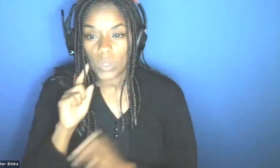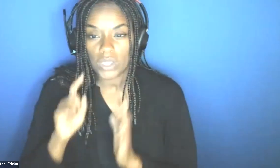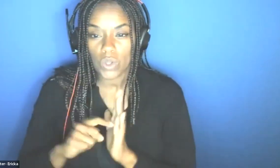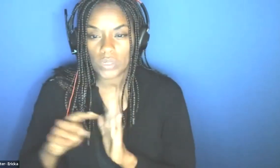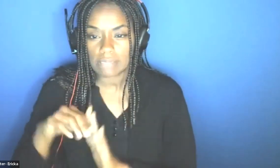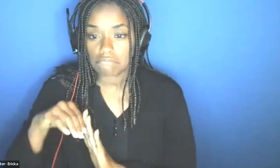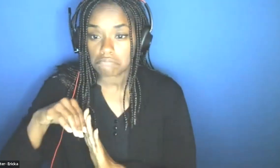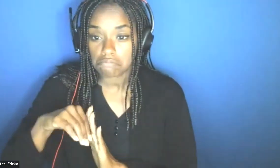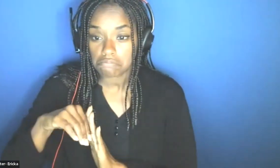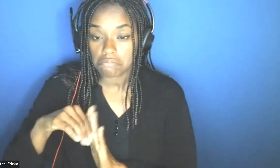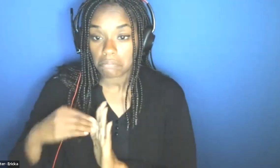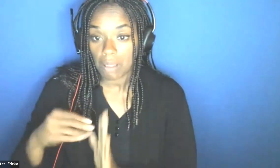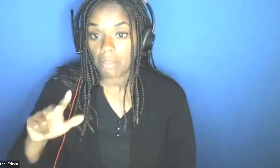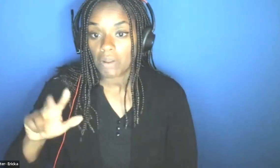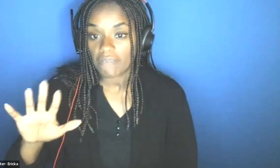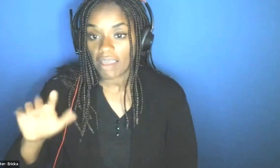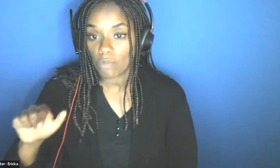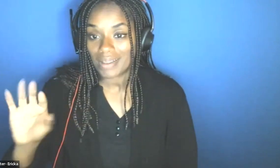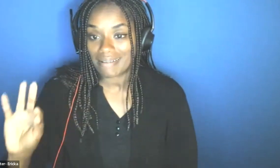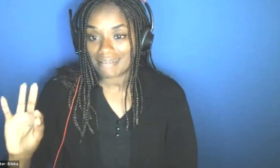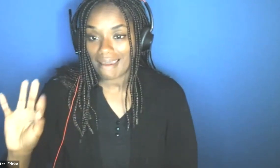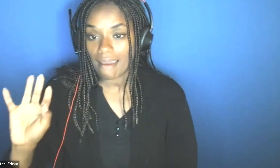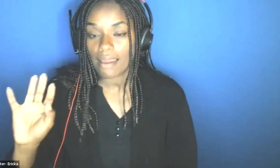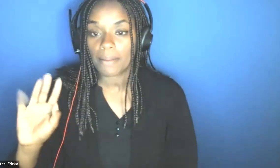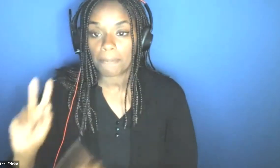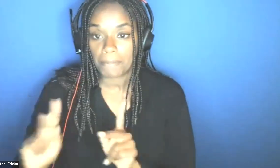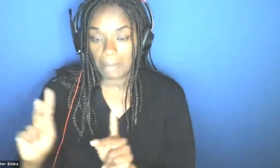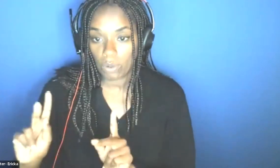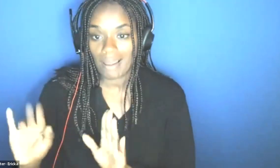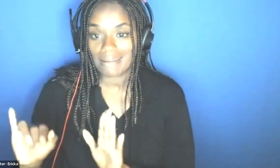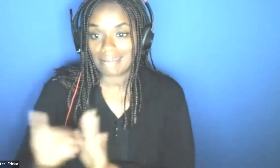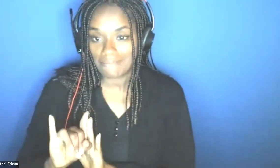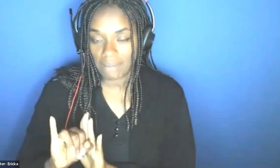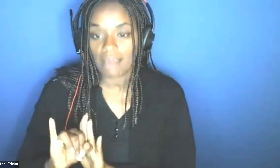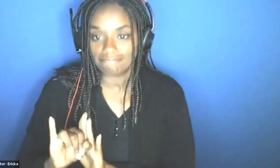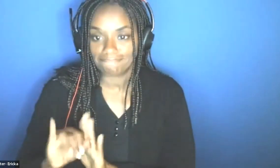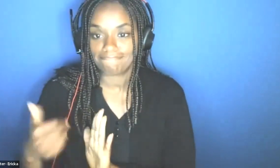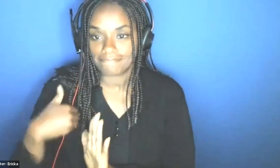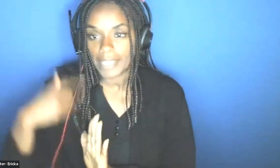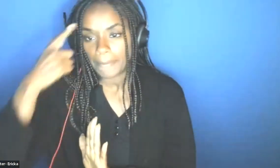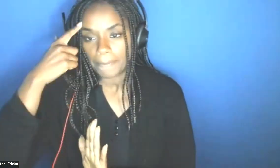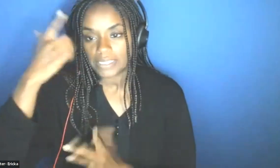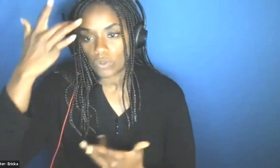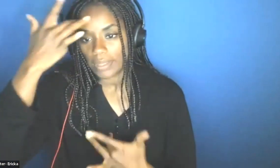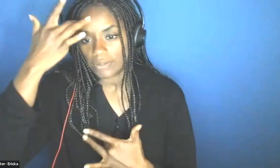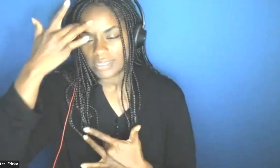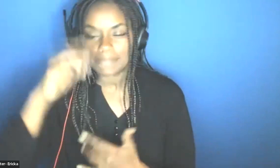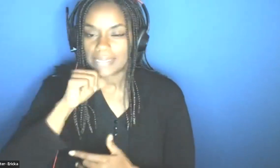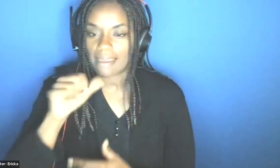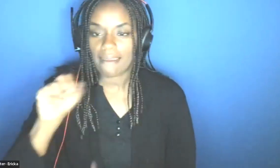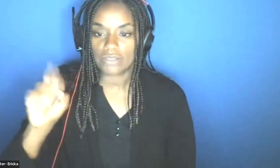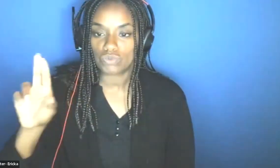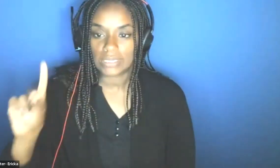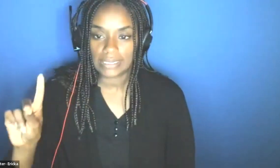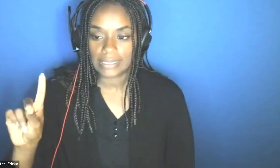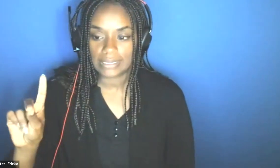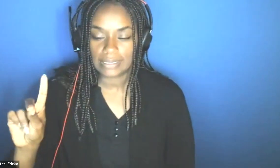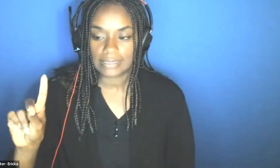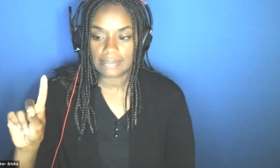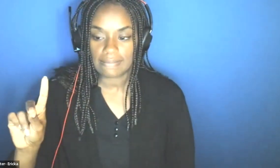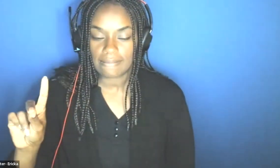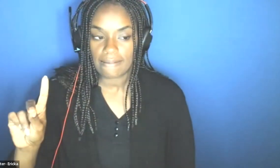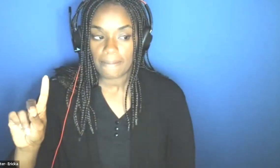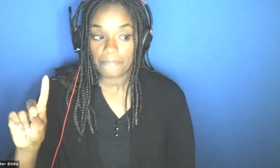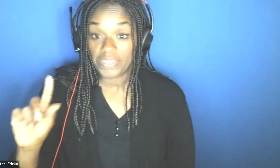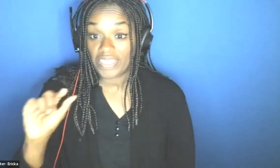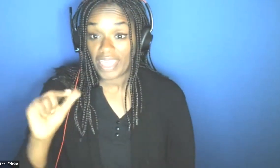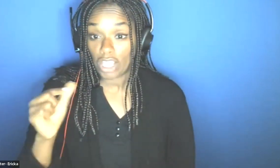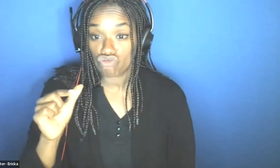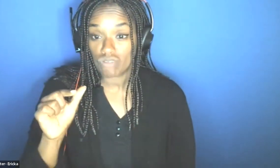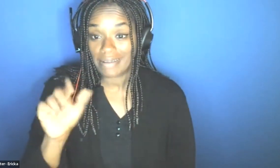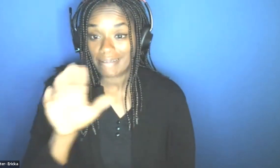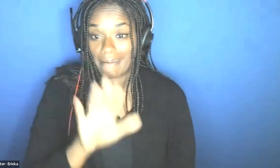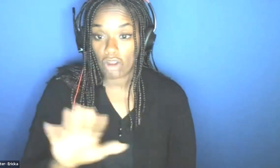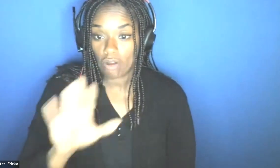The blue ball, in 2018, 38.4 million people had a mental illness diagnosis, but not substance abuse disorder.